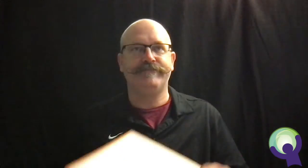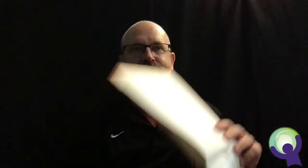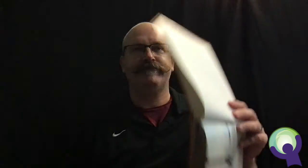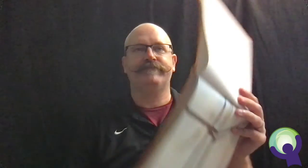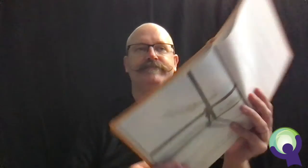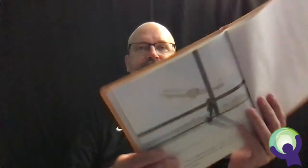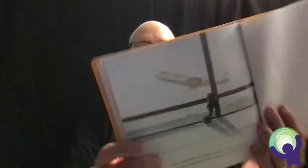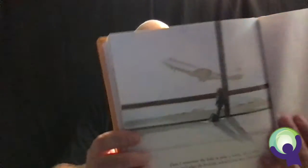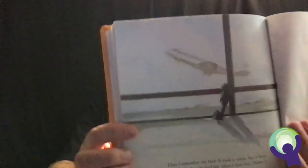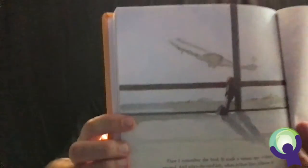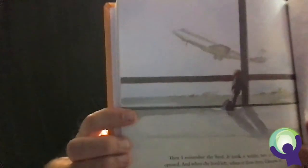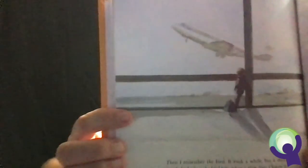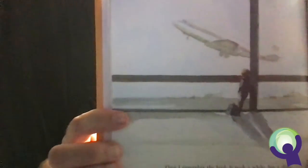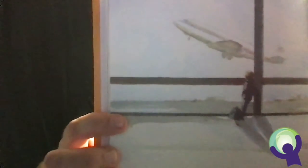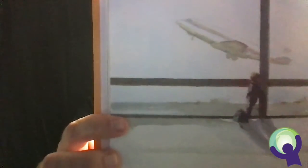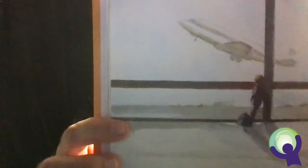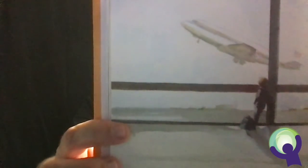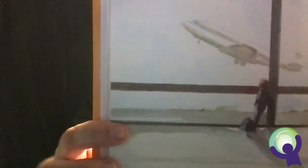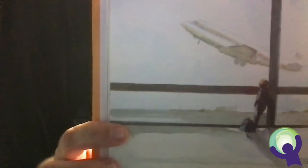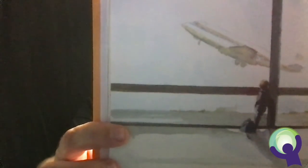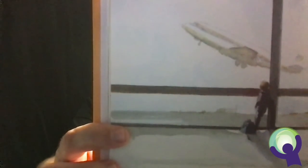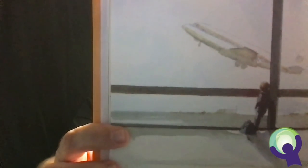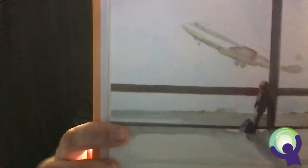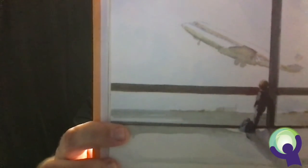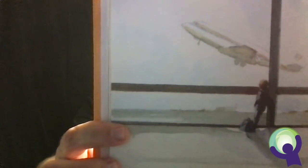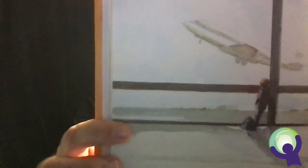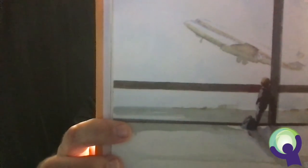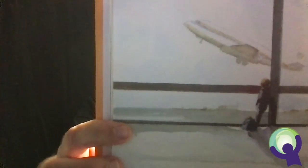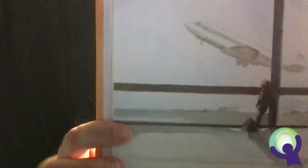I know it was singing.